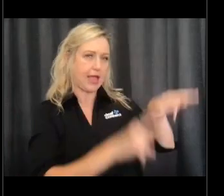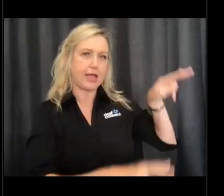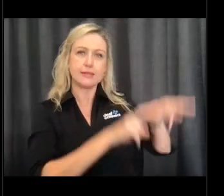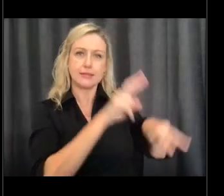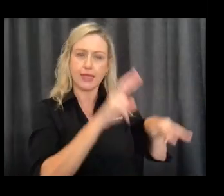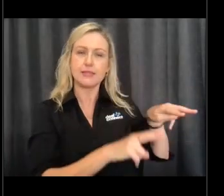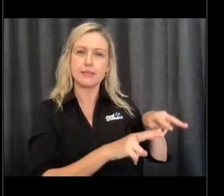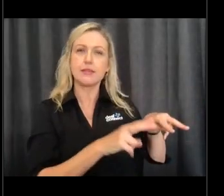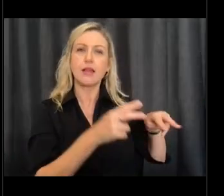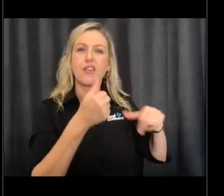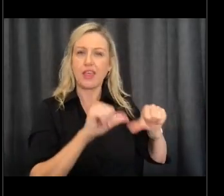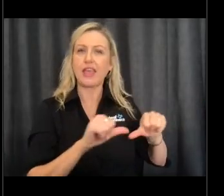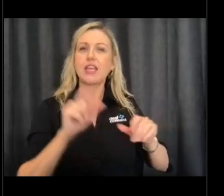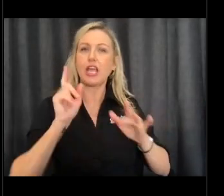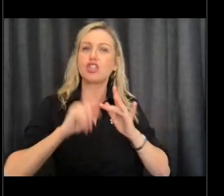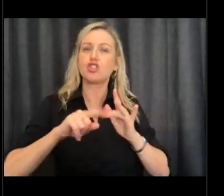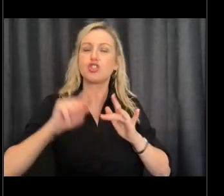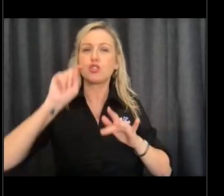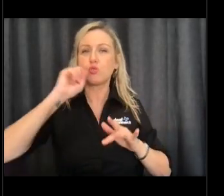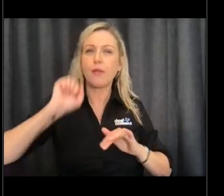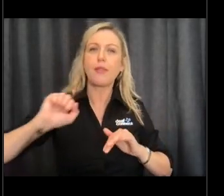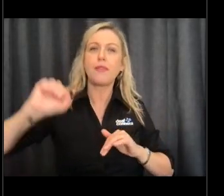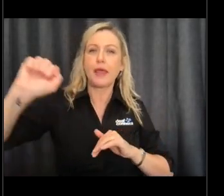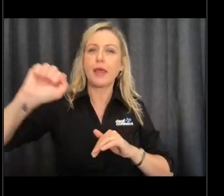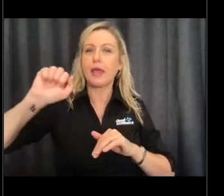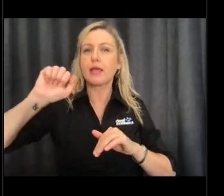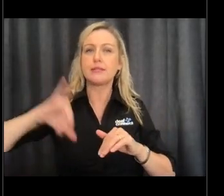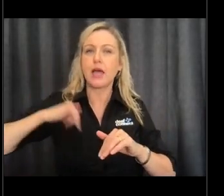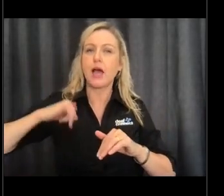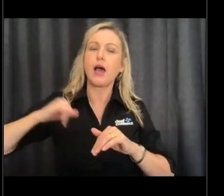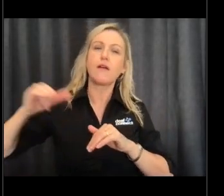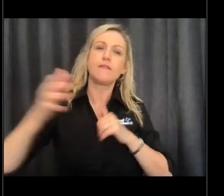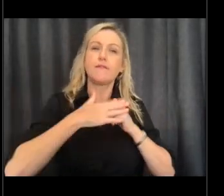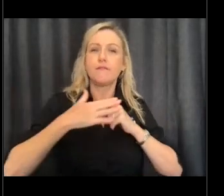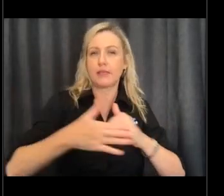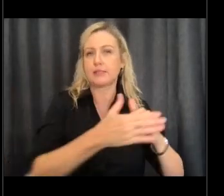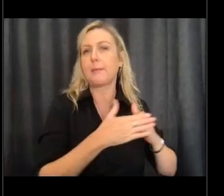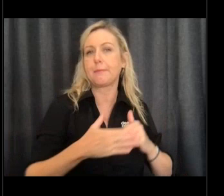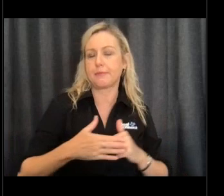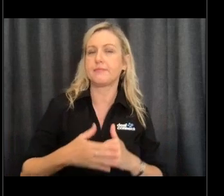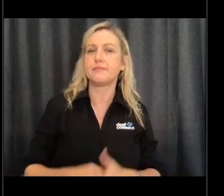work for them or if they refuse it complaining about why that work hasn't been done.